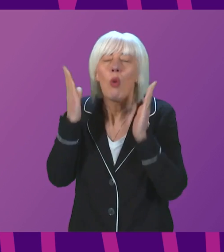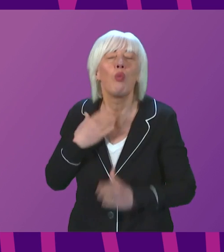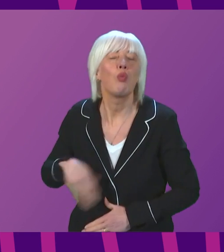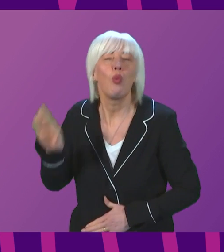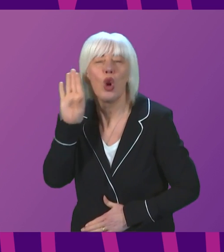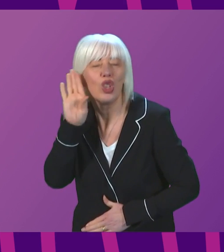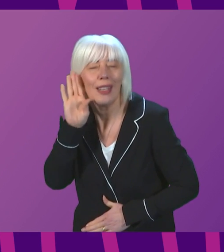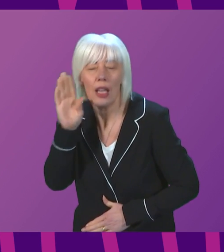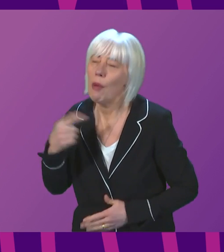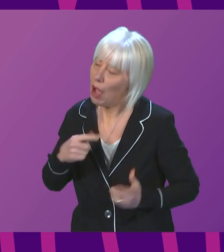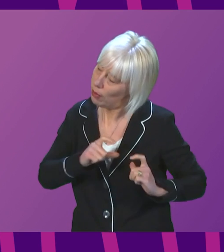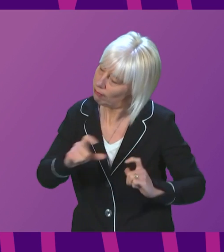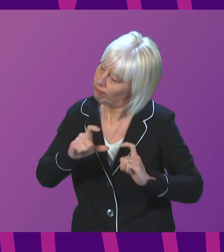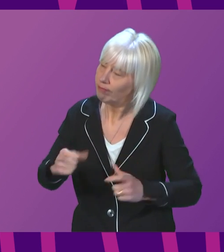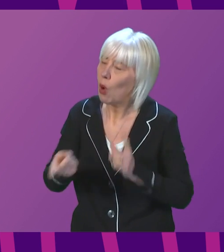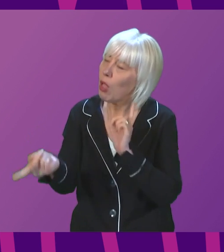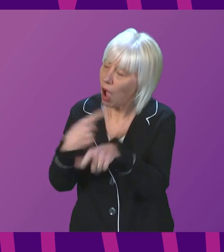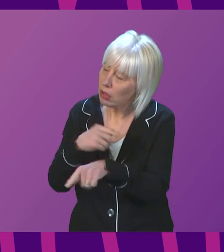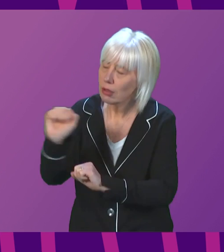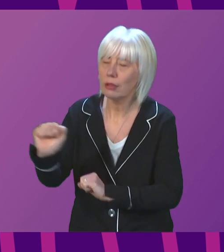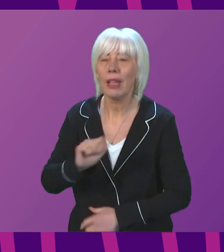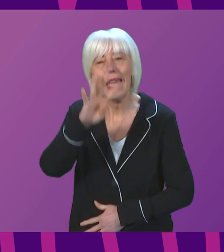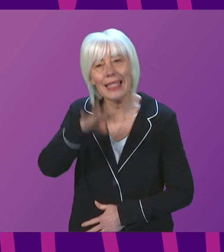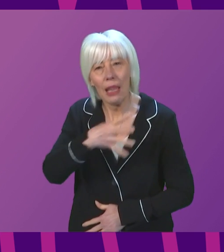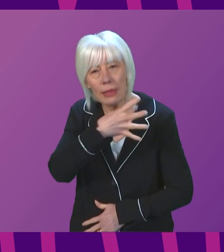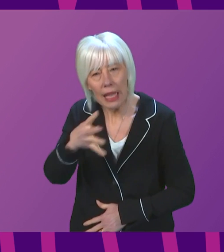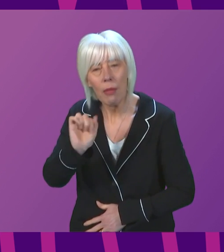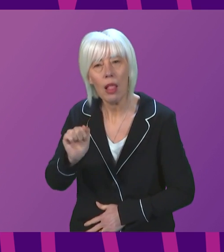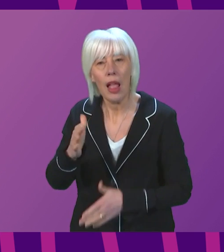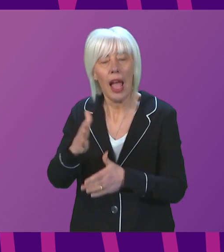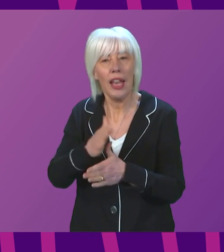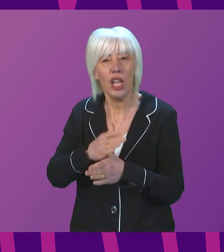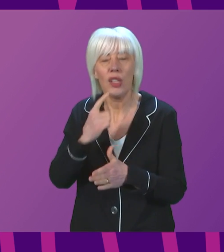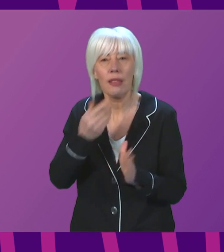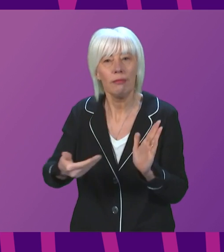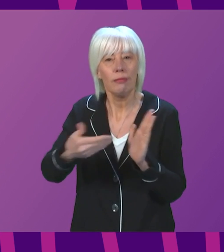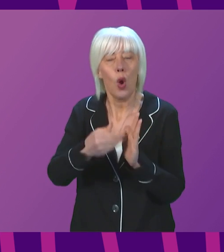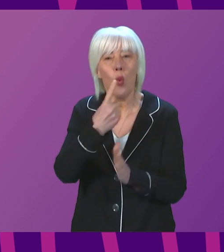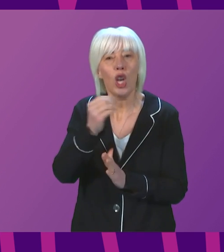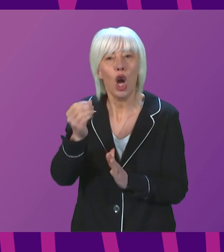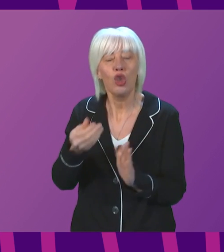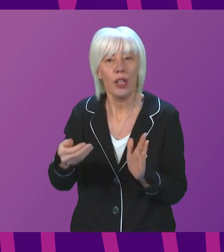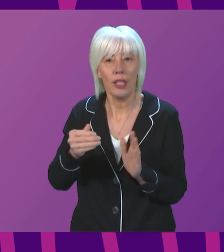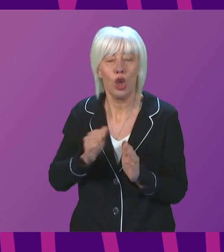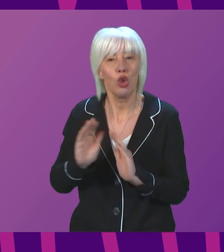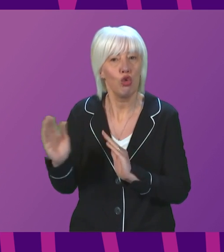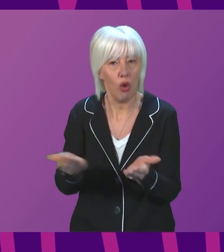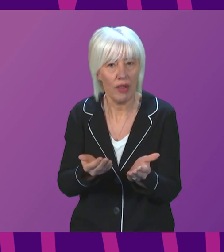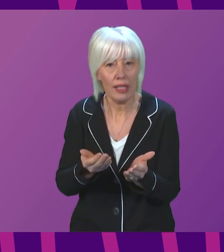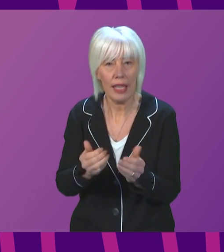in answering the question. The timetable, which was initially supposed to add 100 extra services compared with December